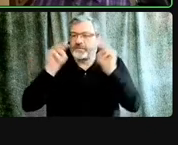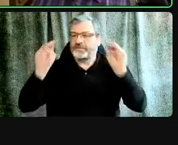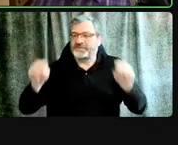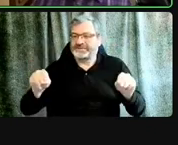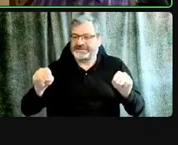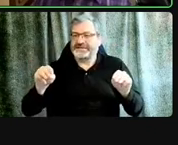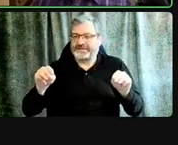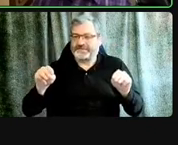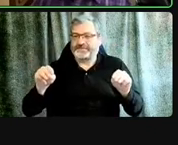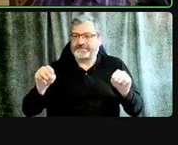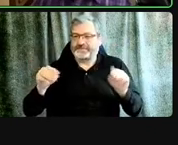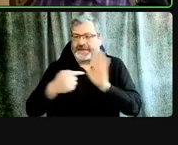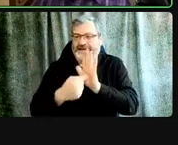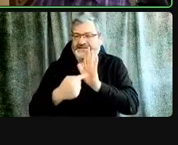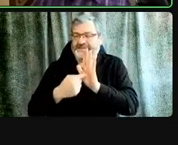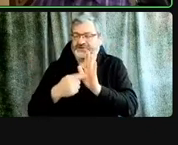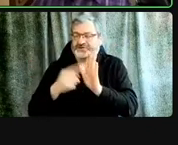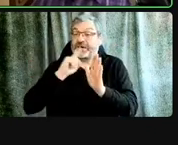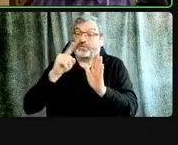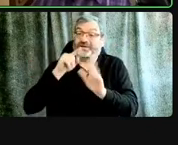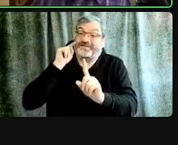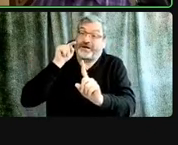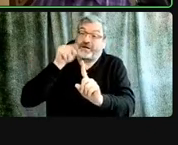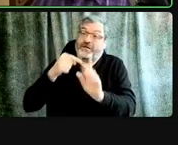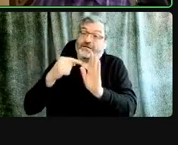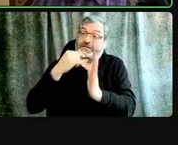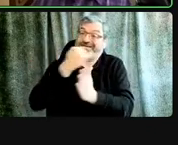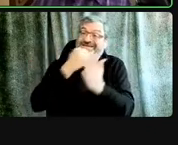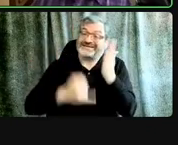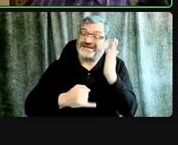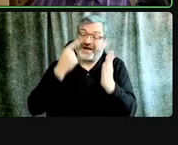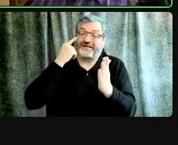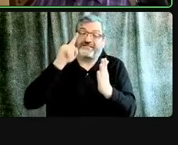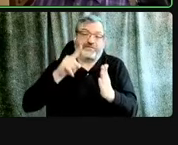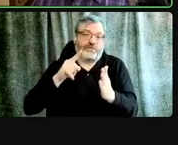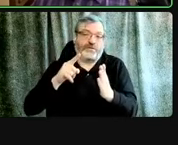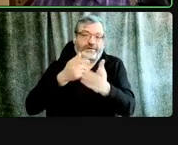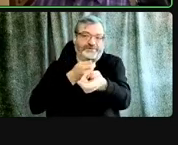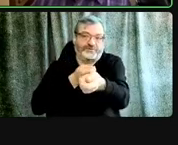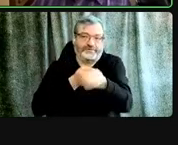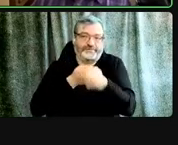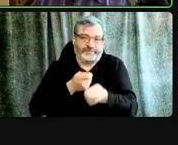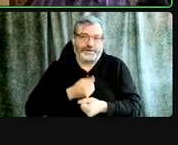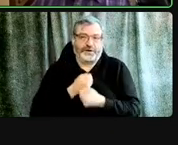And my role in this research group was to bring the kind of trauma lens.